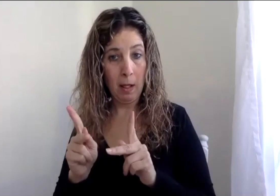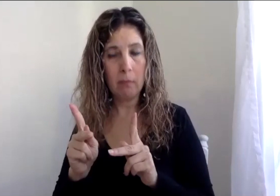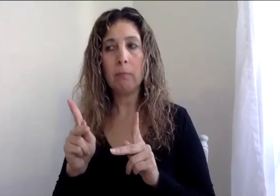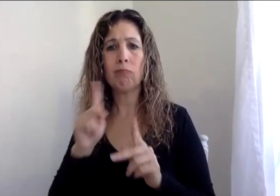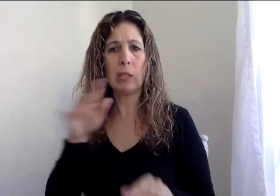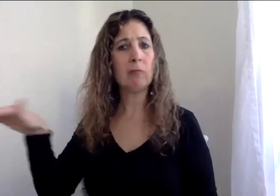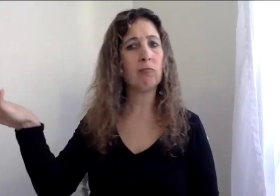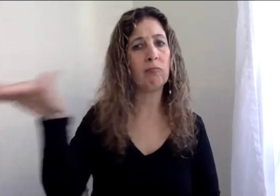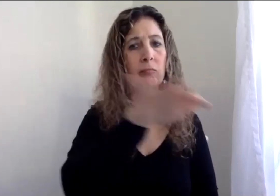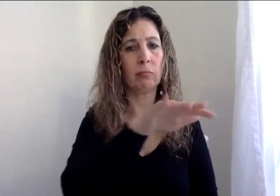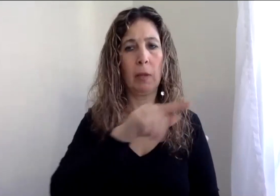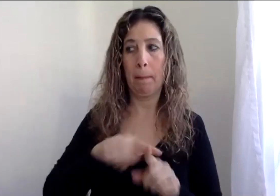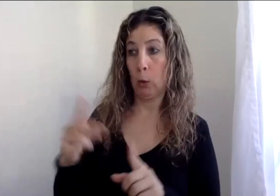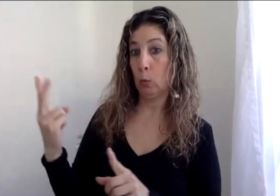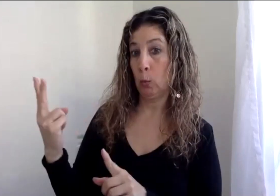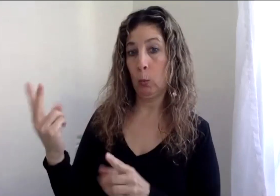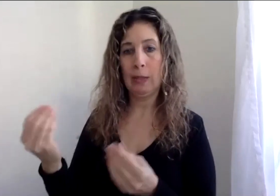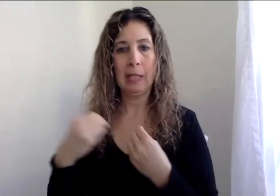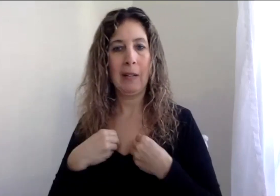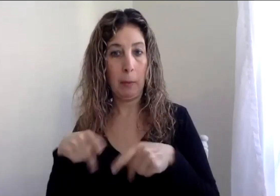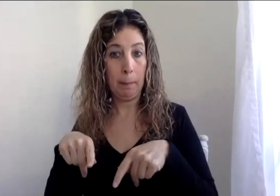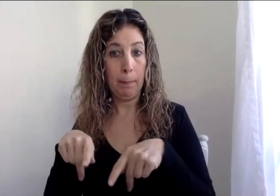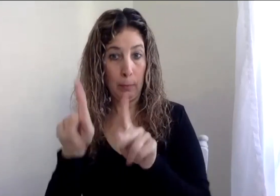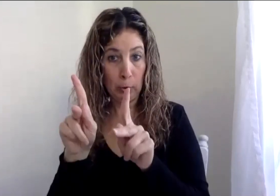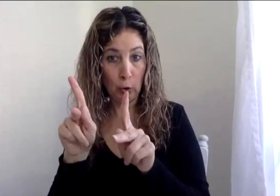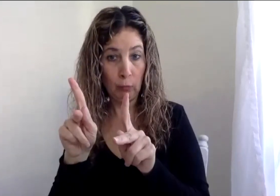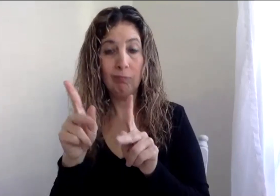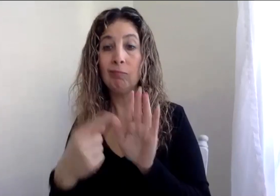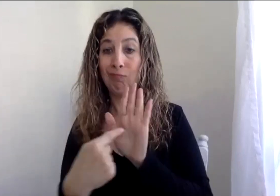There are two people in particular from the many who gave us feedback.